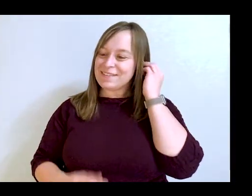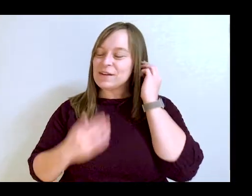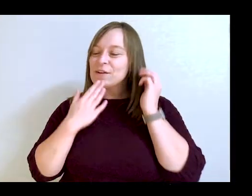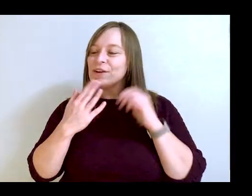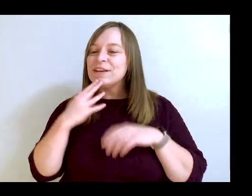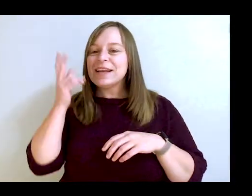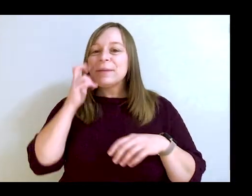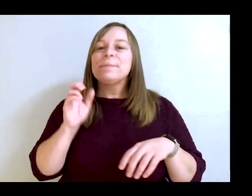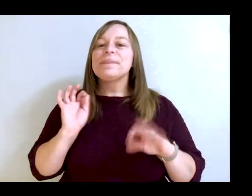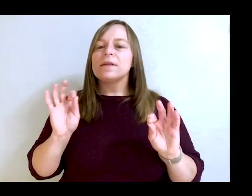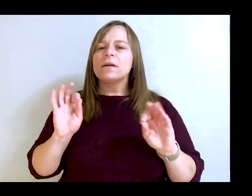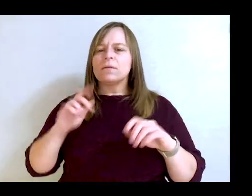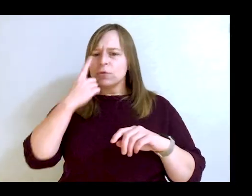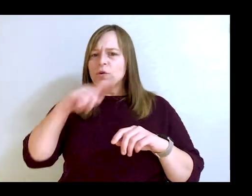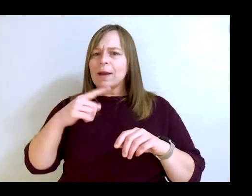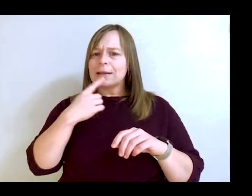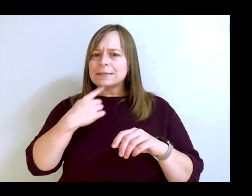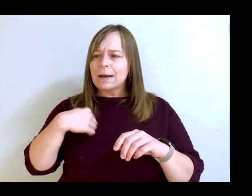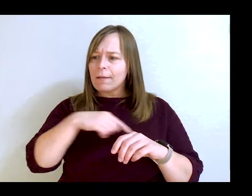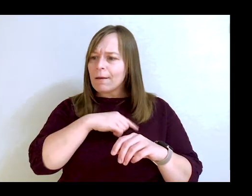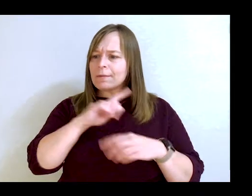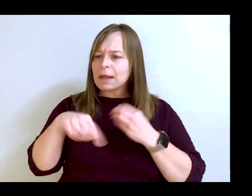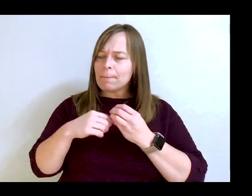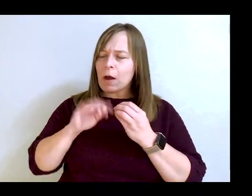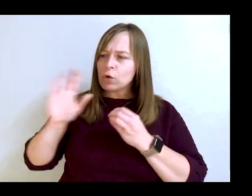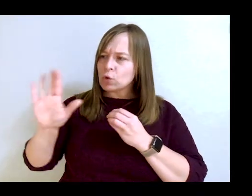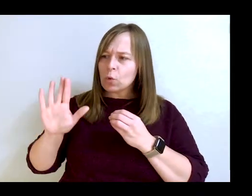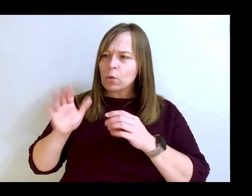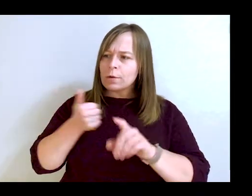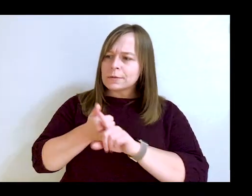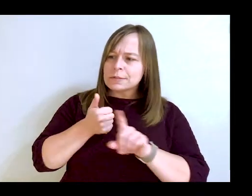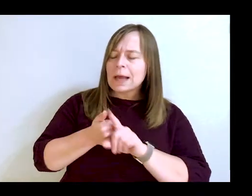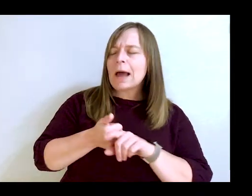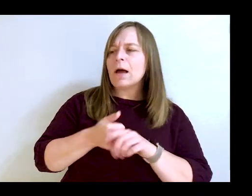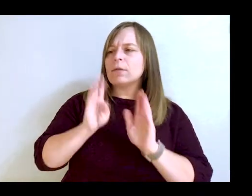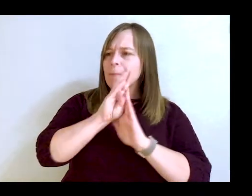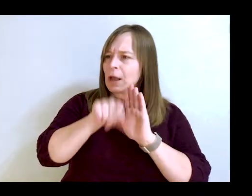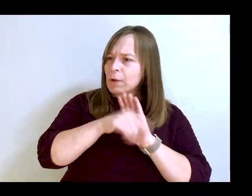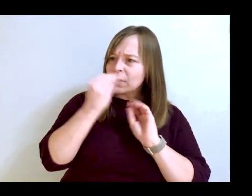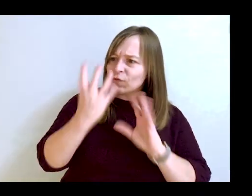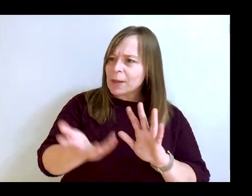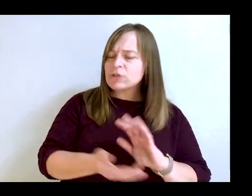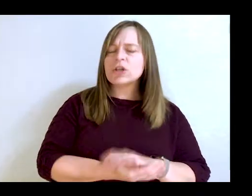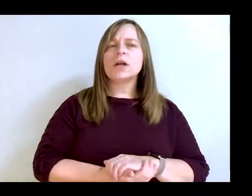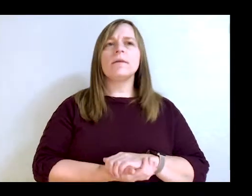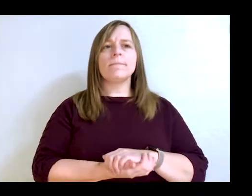K: Good to hear. Can you start off by telling us a little bit about yourselves? A little bit of background?